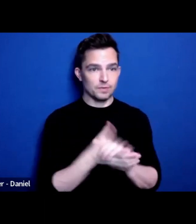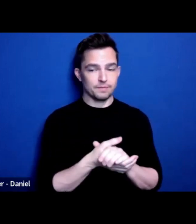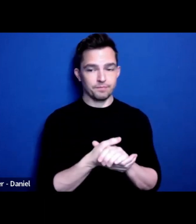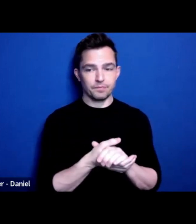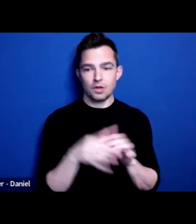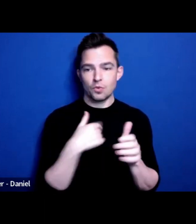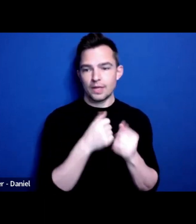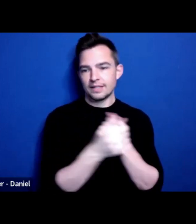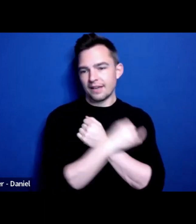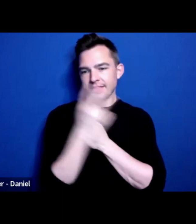see that kind of thing happened.